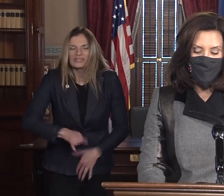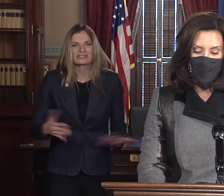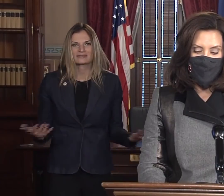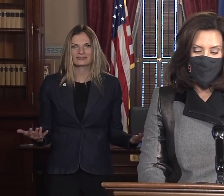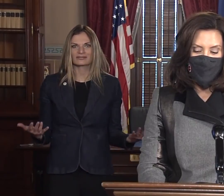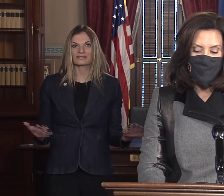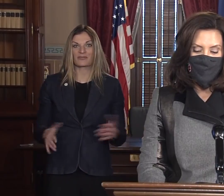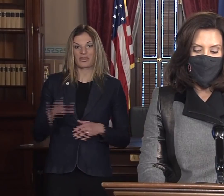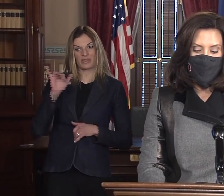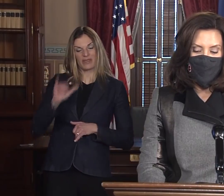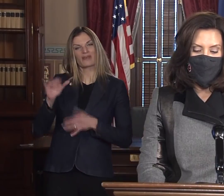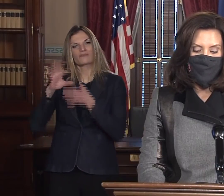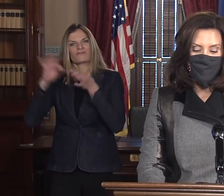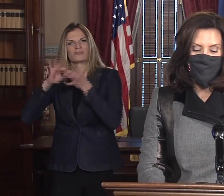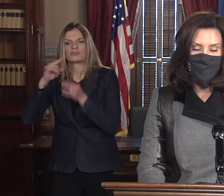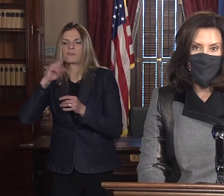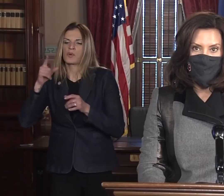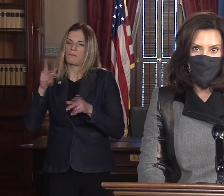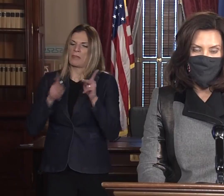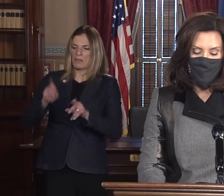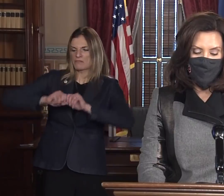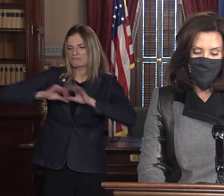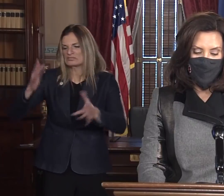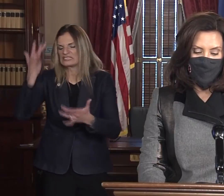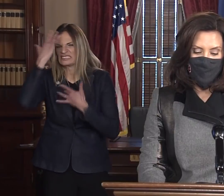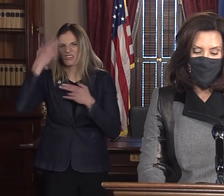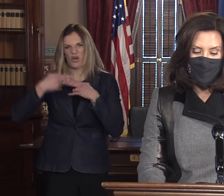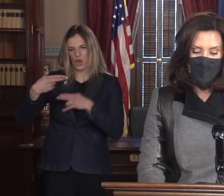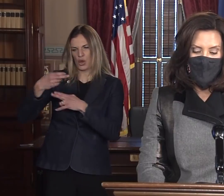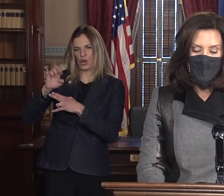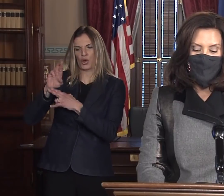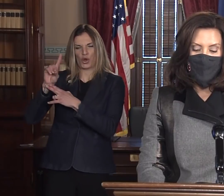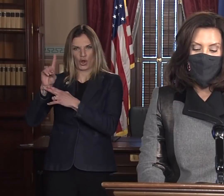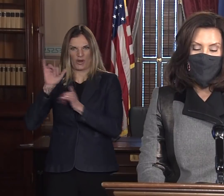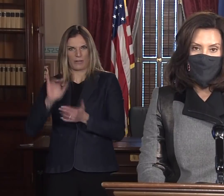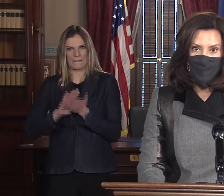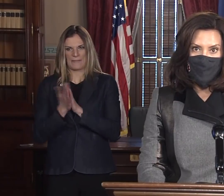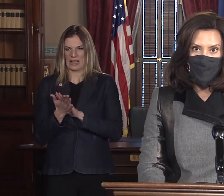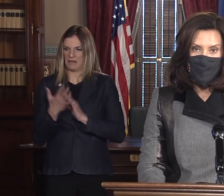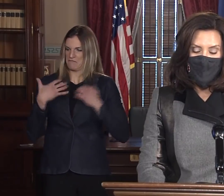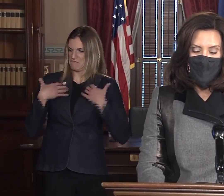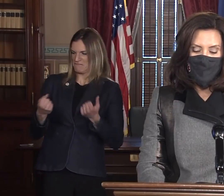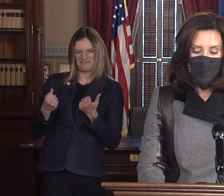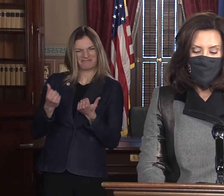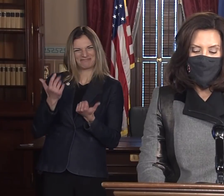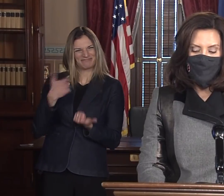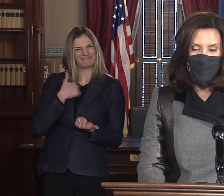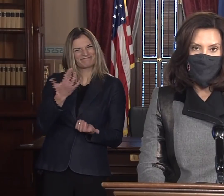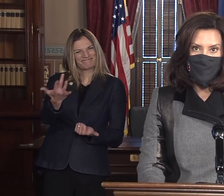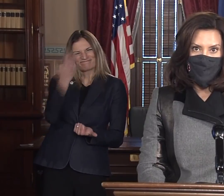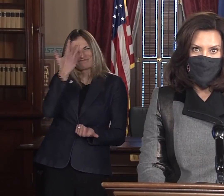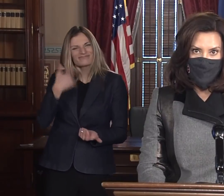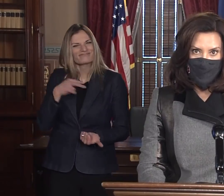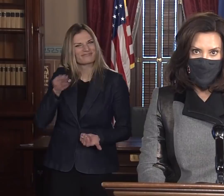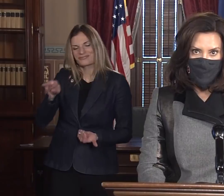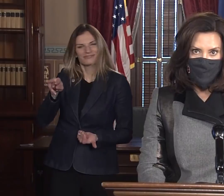WE HAVE EXPERIENCED THE PAIN OF LOSING A LOVED ONE TOO SOON. HERD IMMUNITY GOES AGAINST THE RECOMMENDATIONS OF HEALTH